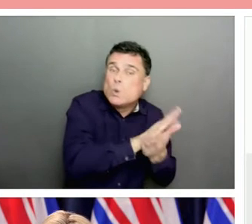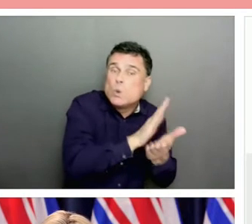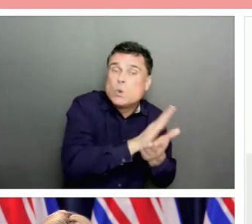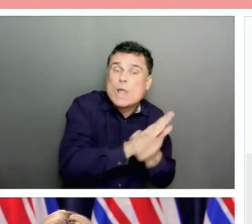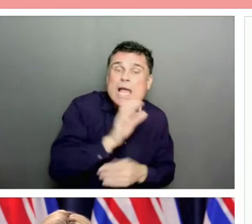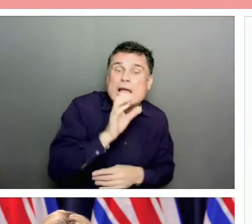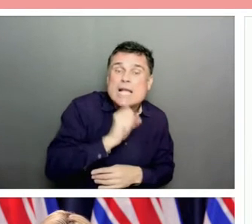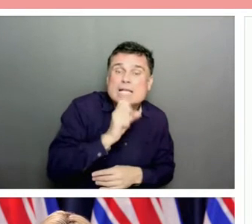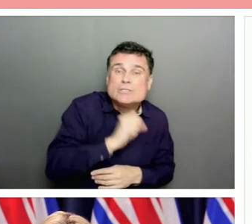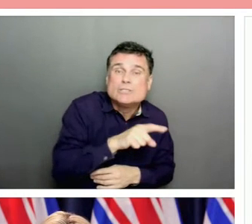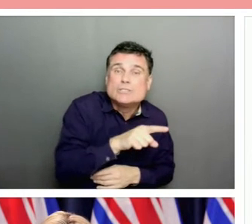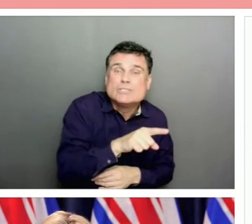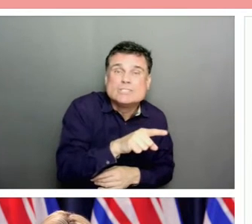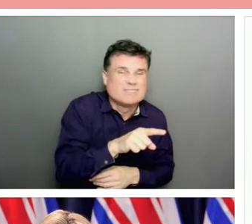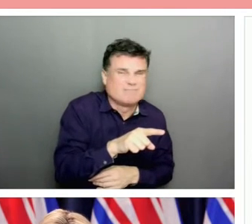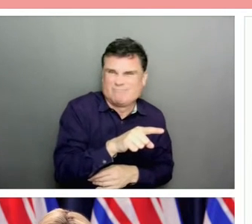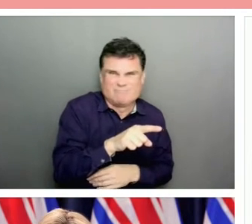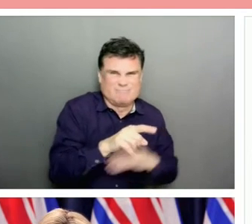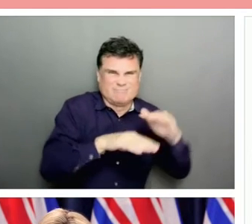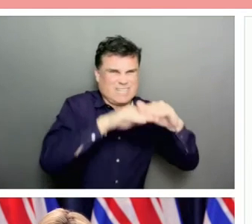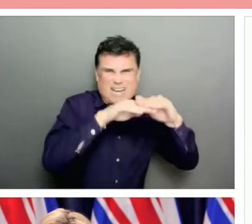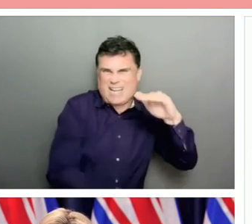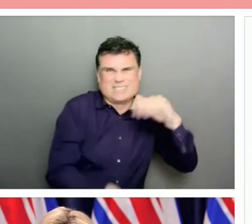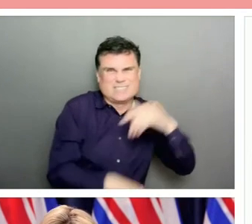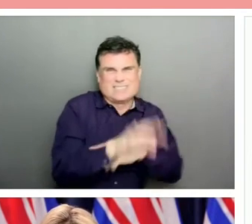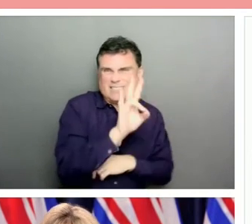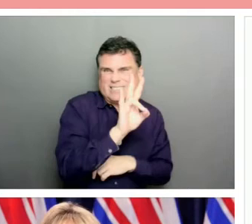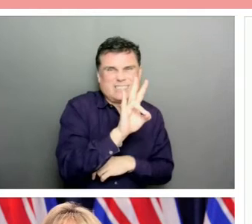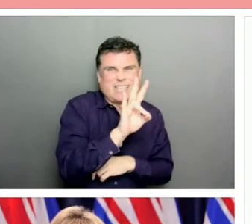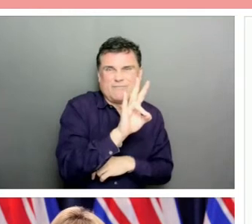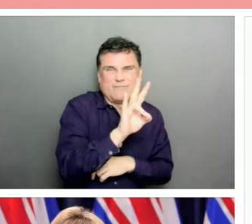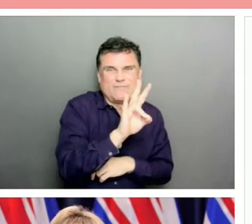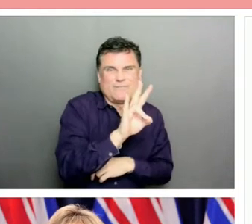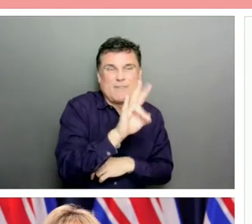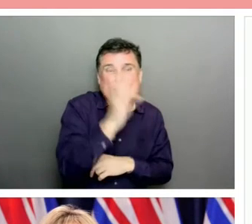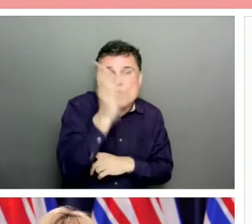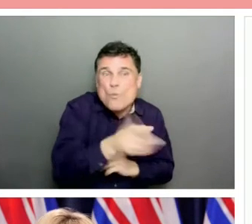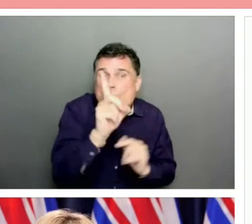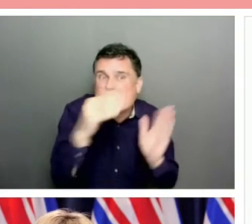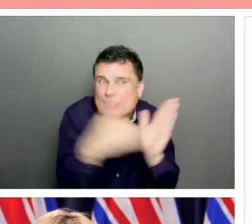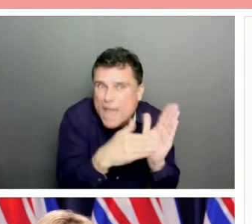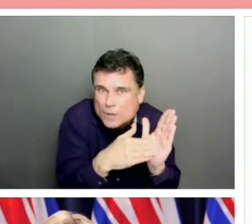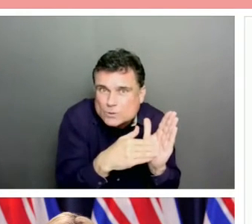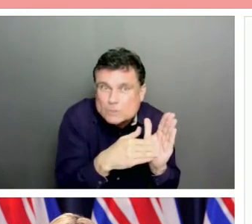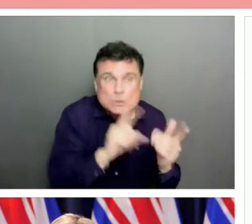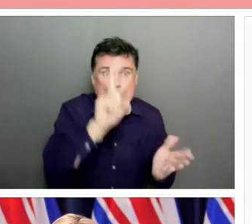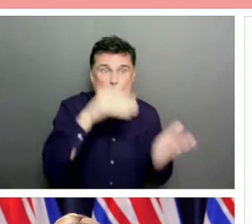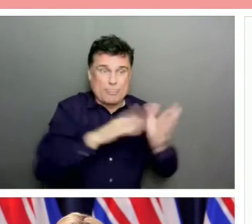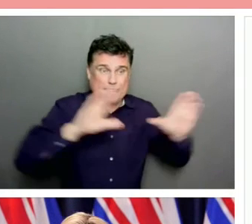COVID-19. If we look at COVID-19 exposures, so not trans transmission but